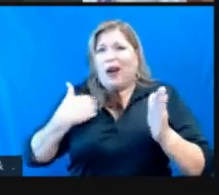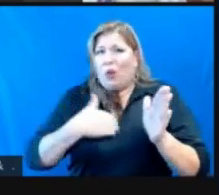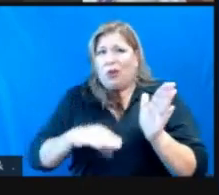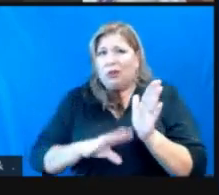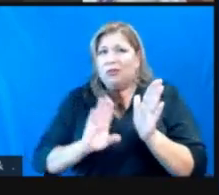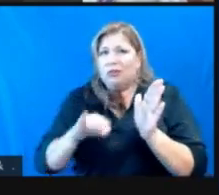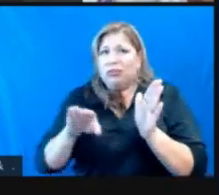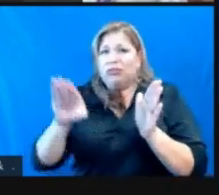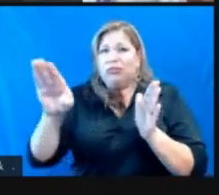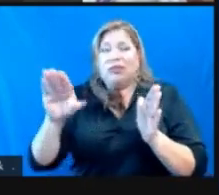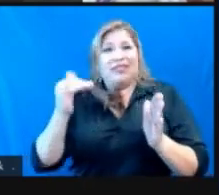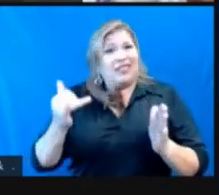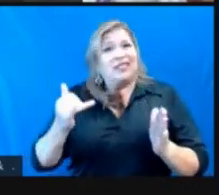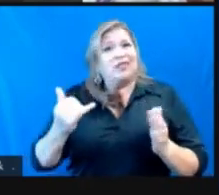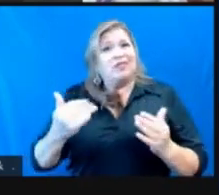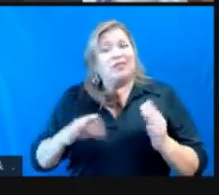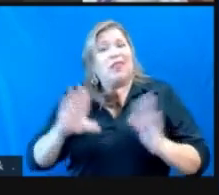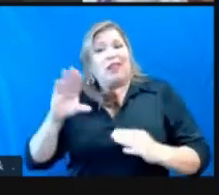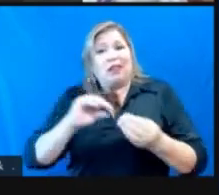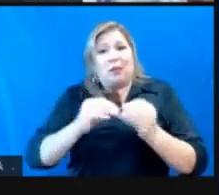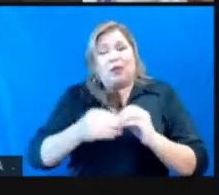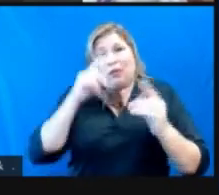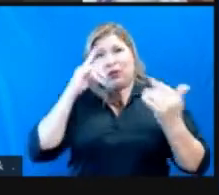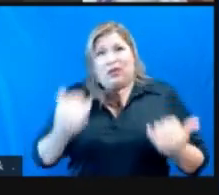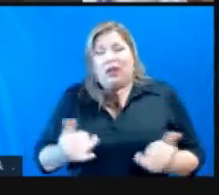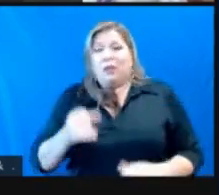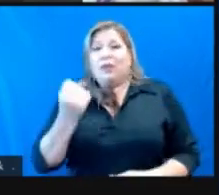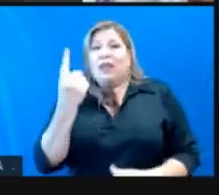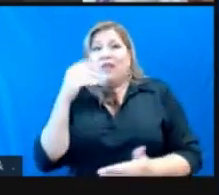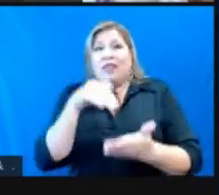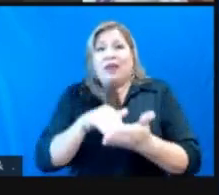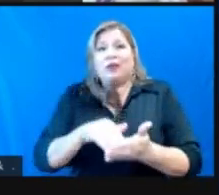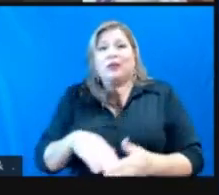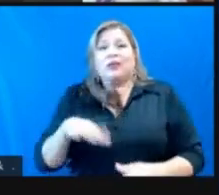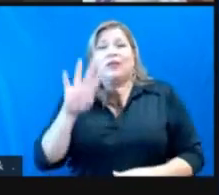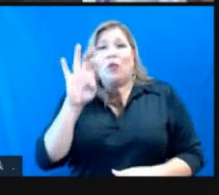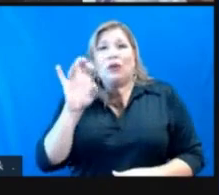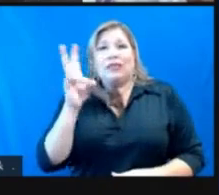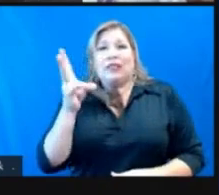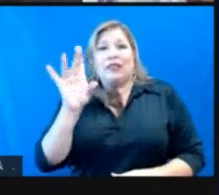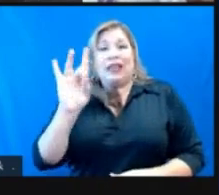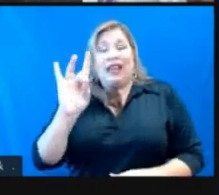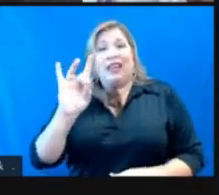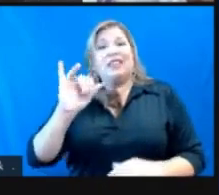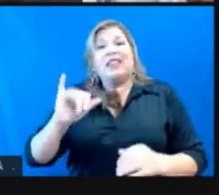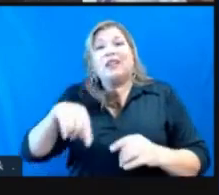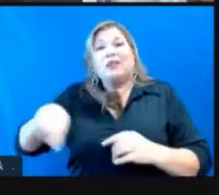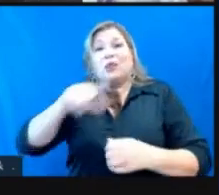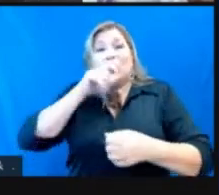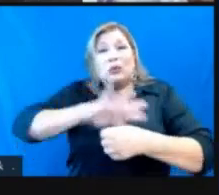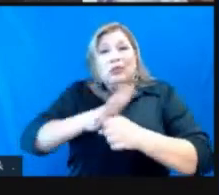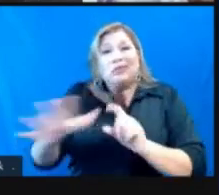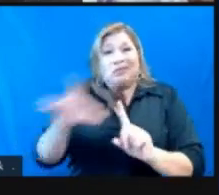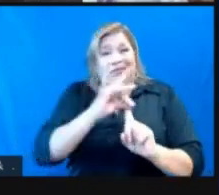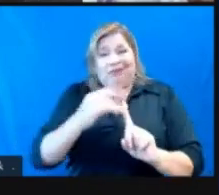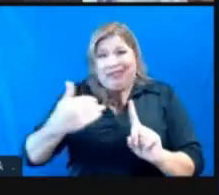number. Today, 11,478 co vid cases reported widespread across the state,